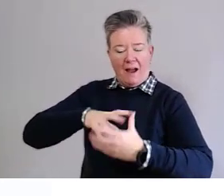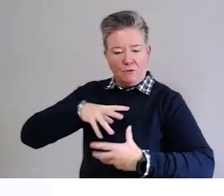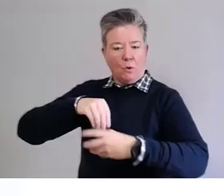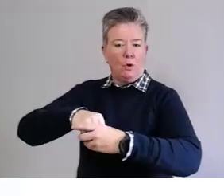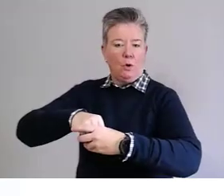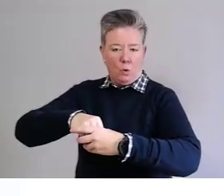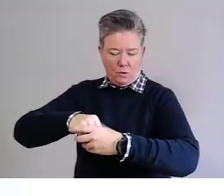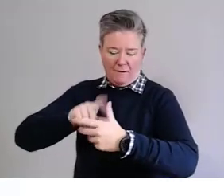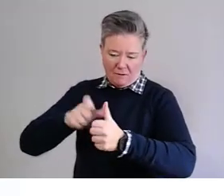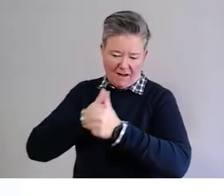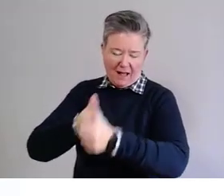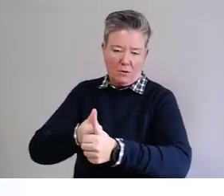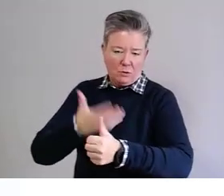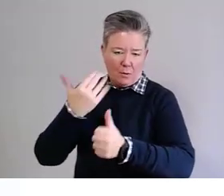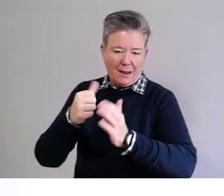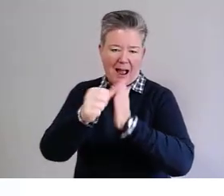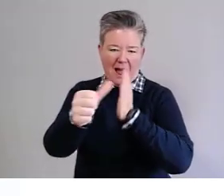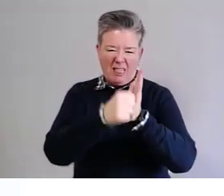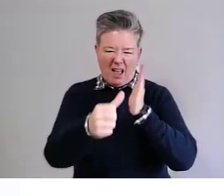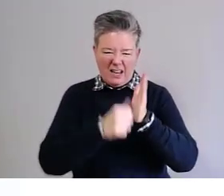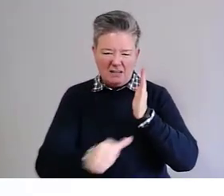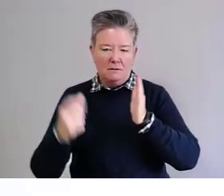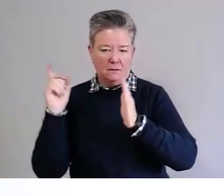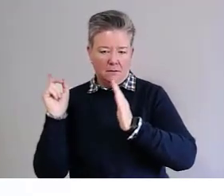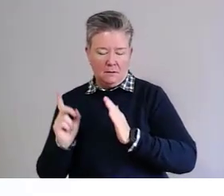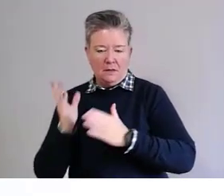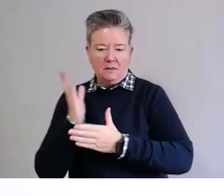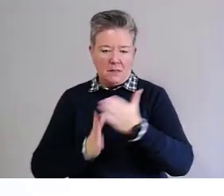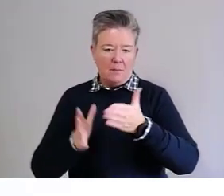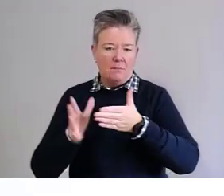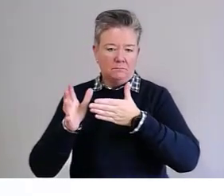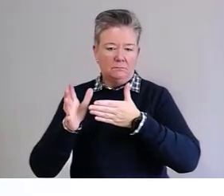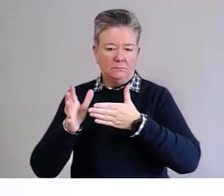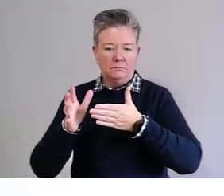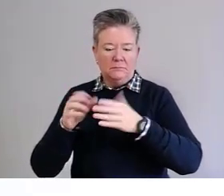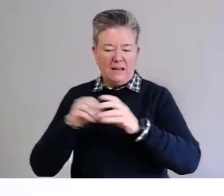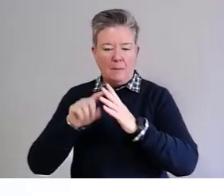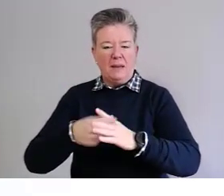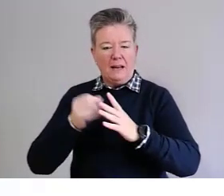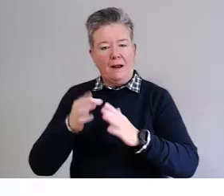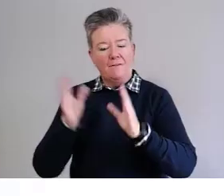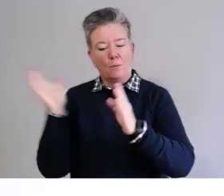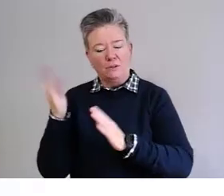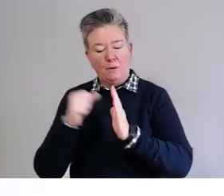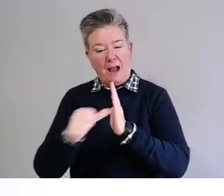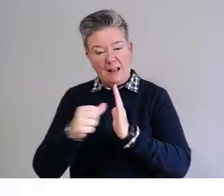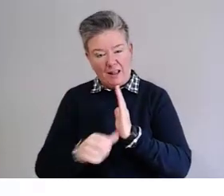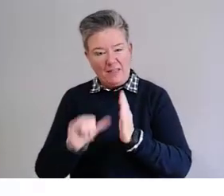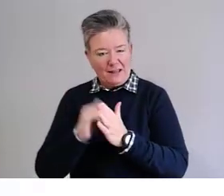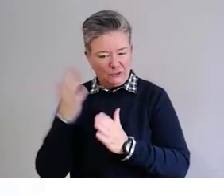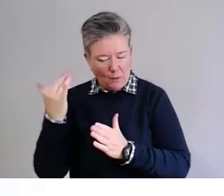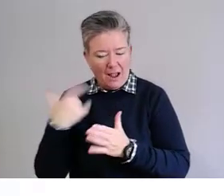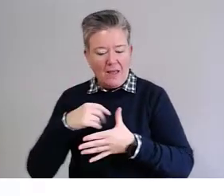And so that's why we've highlighted some of those guidance documents at the beginning of this presentation, because the content doesn't change,